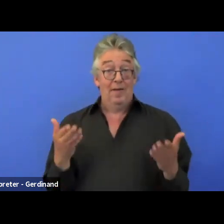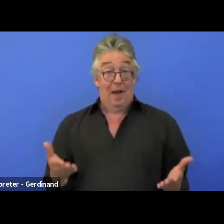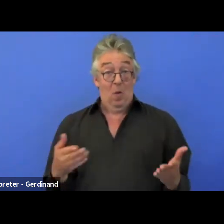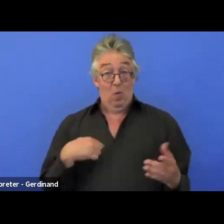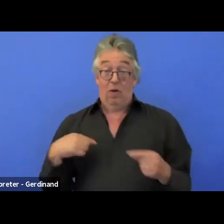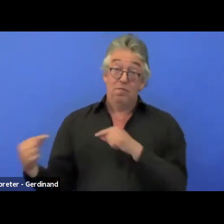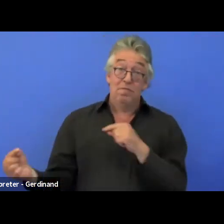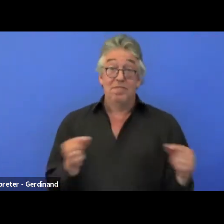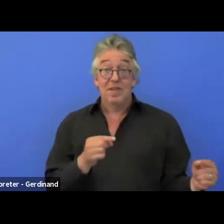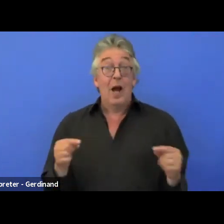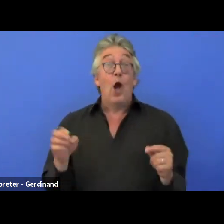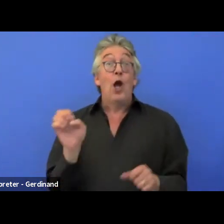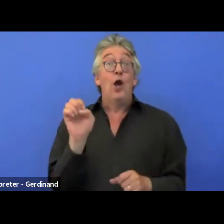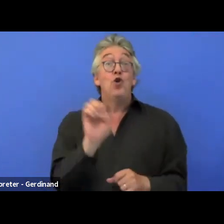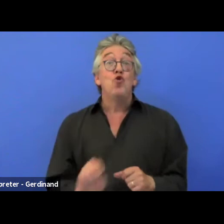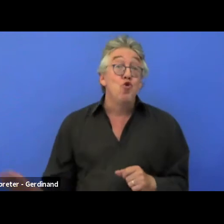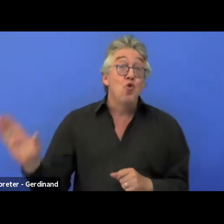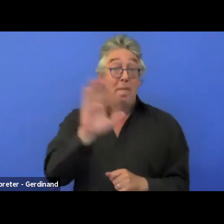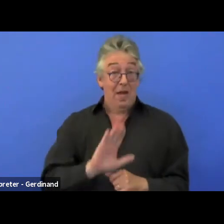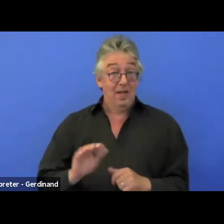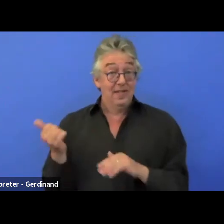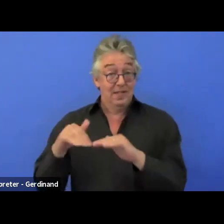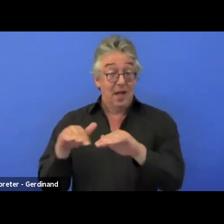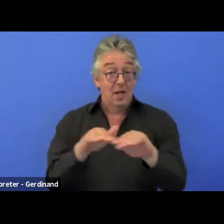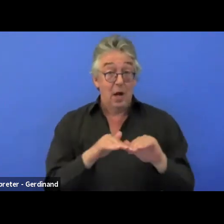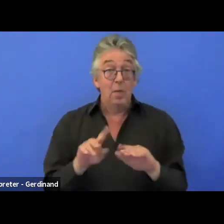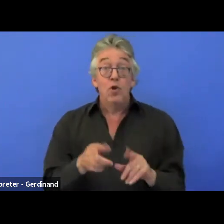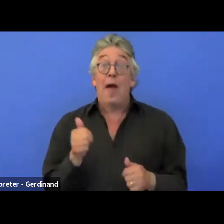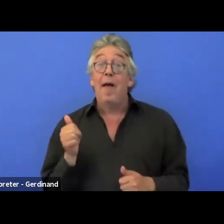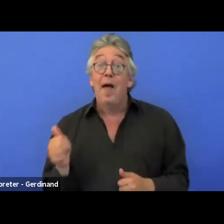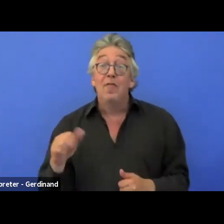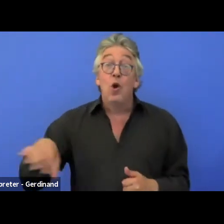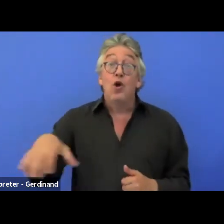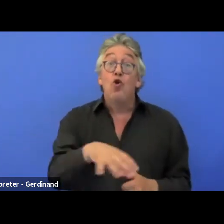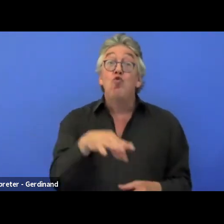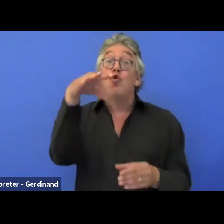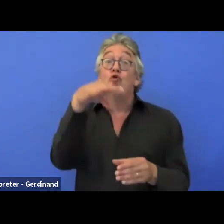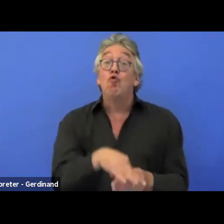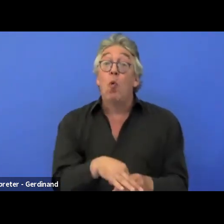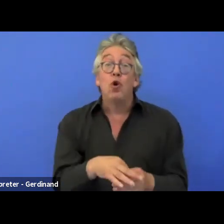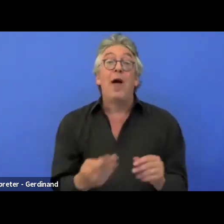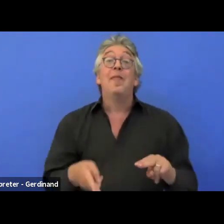the vote is done by each country at the national level in each standardisation body.